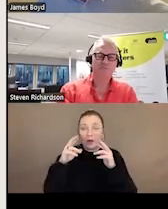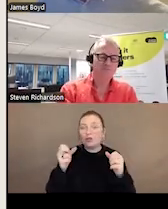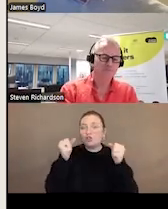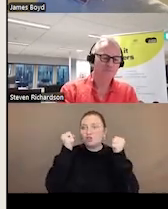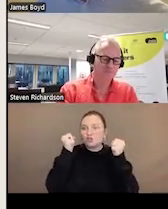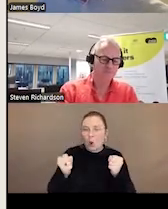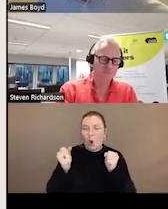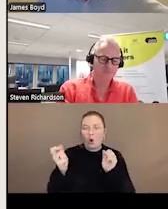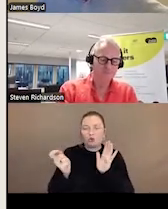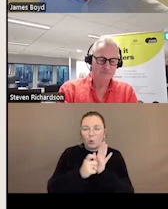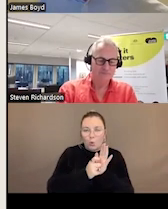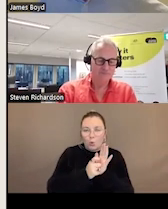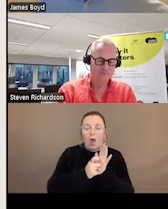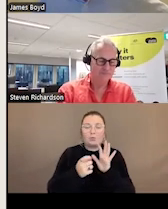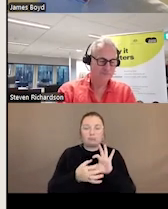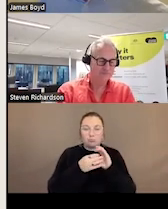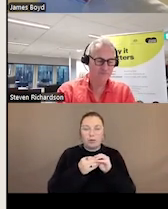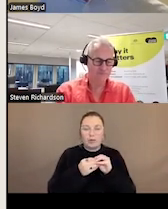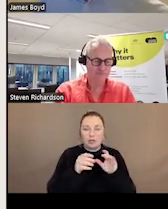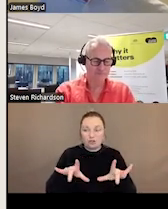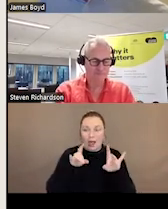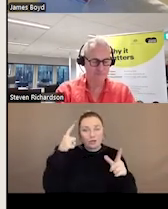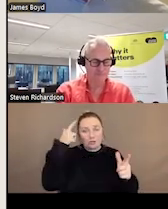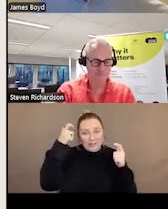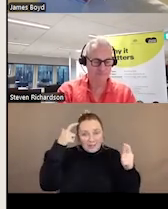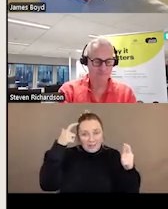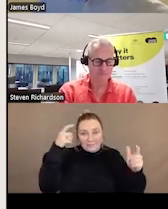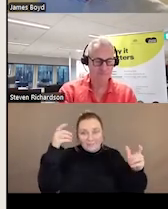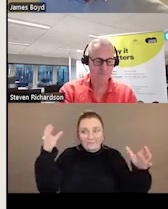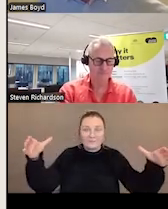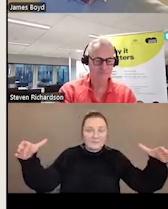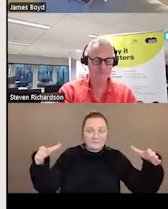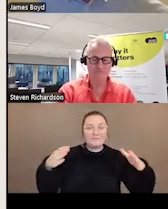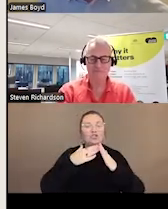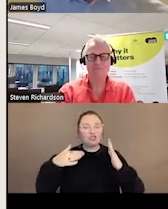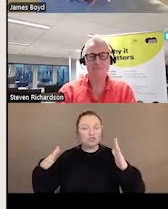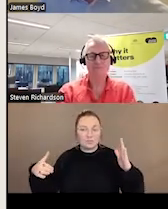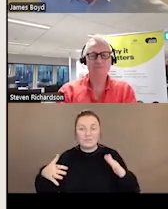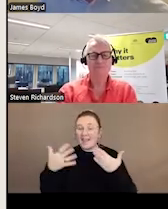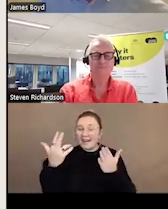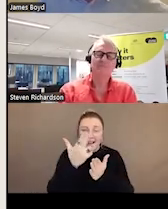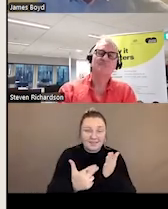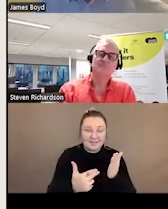with the Australian creativity and creative industry. Any artist, any collective ? art